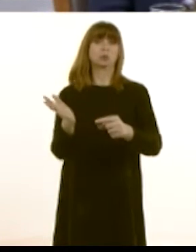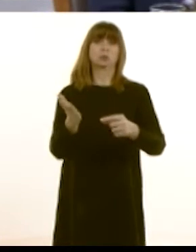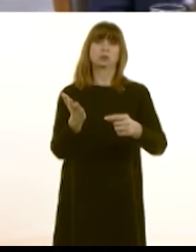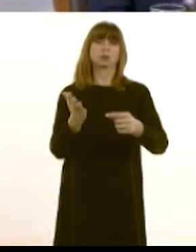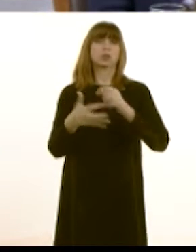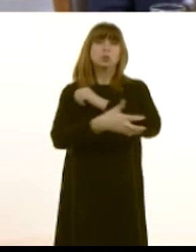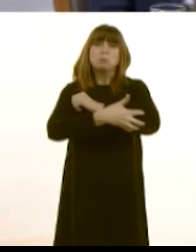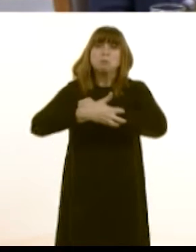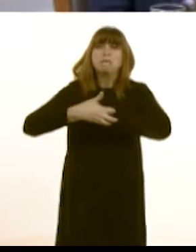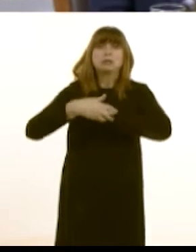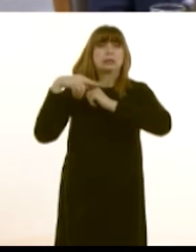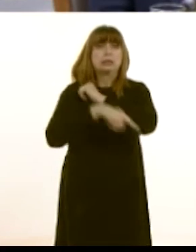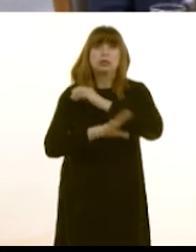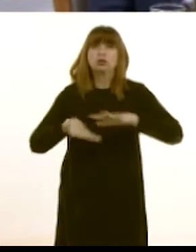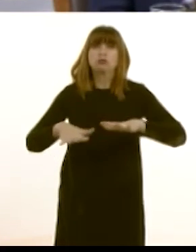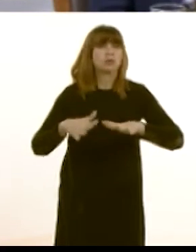towards achieving that ambition.